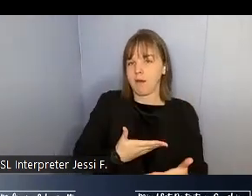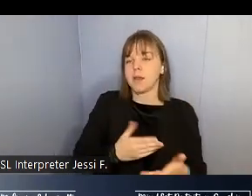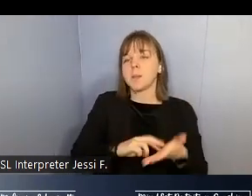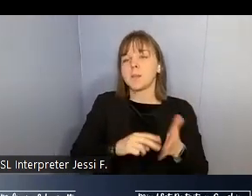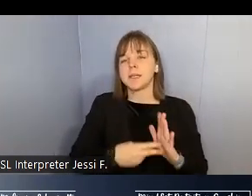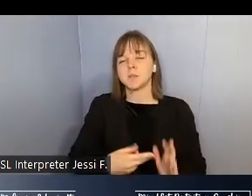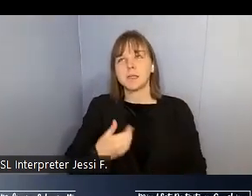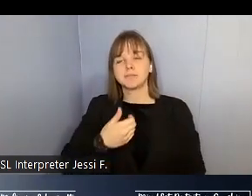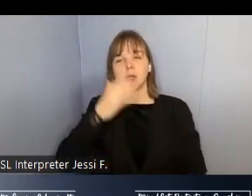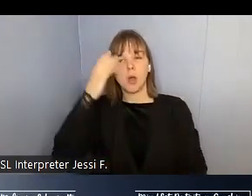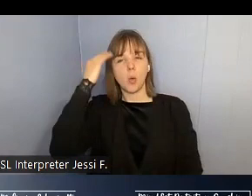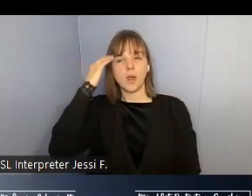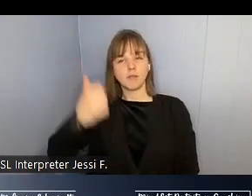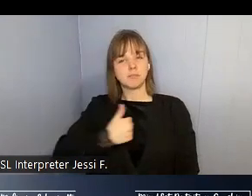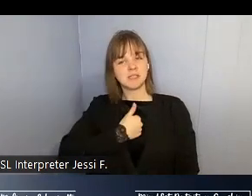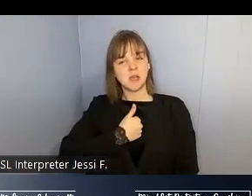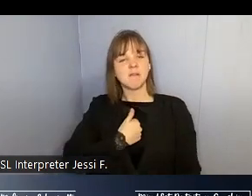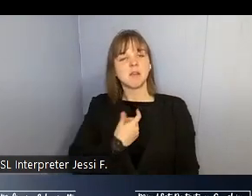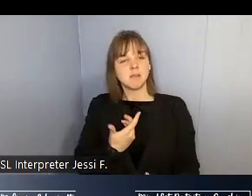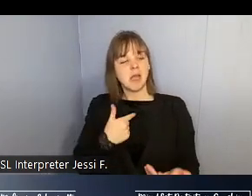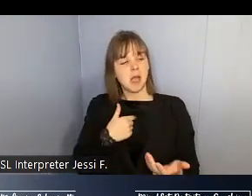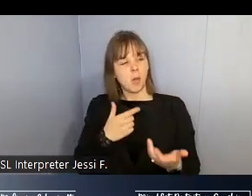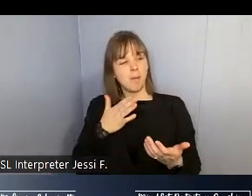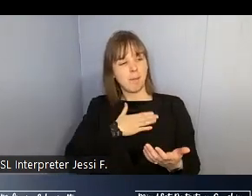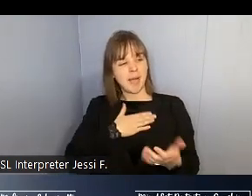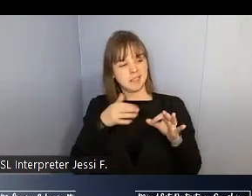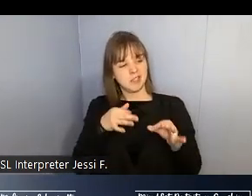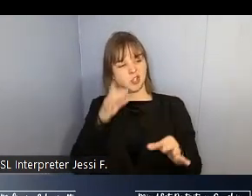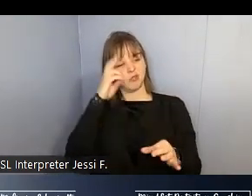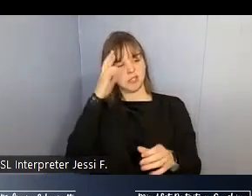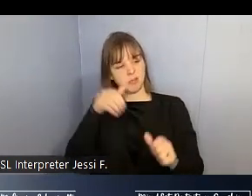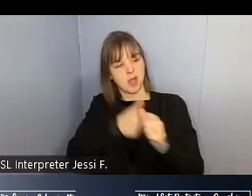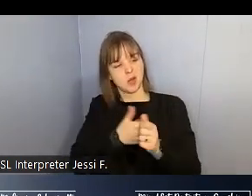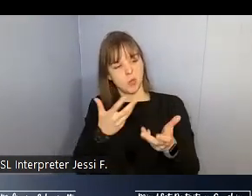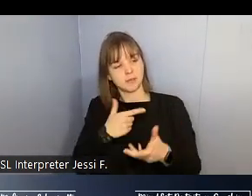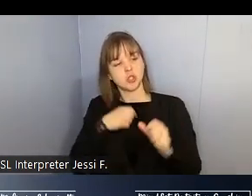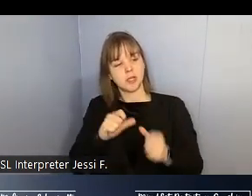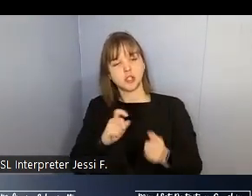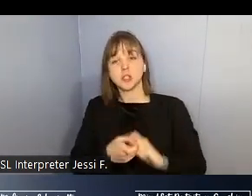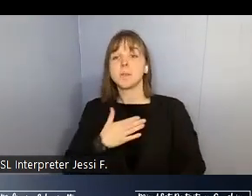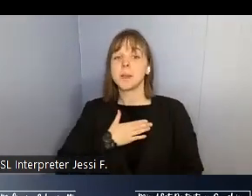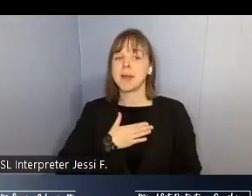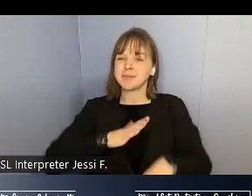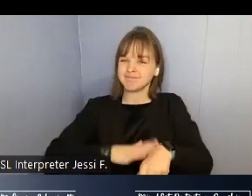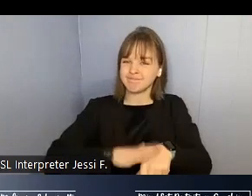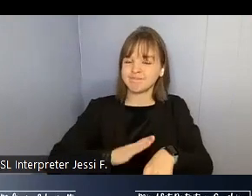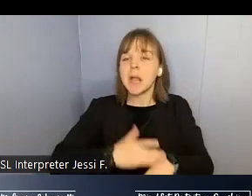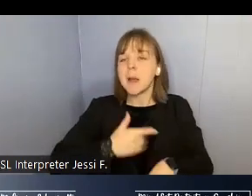can make better decisions. And I just want to say, quick disclaimer, I'm not a doctor. I am a qualified medical nutrition professional.